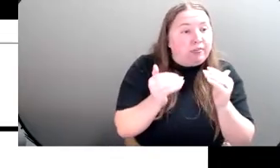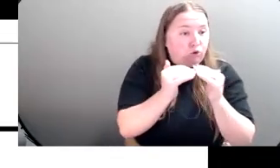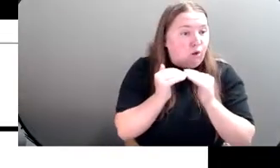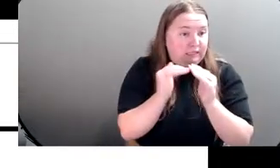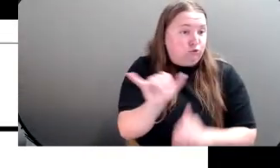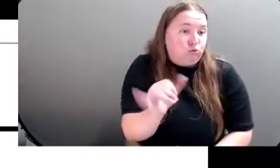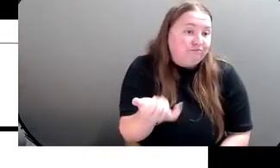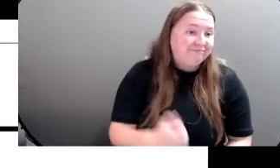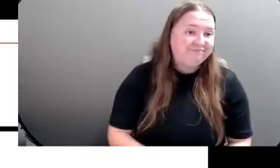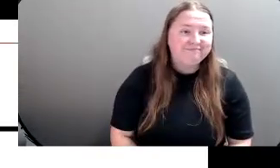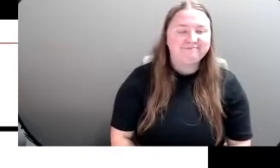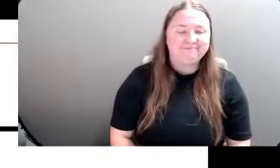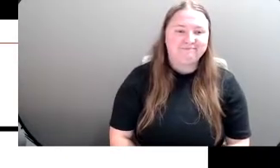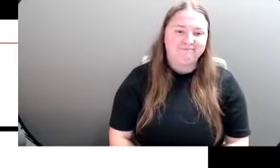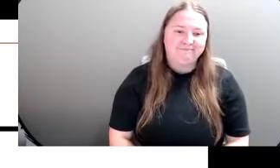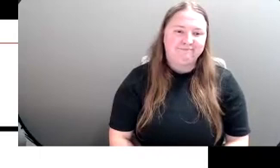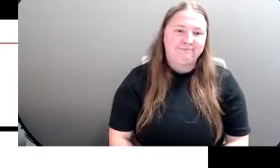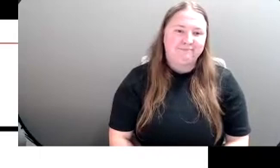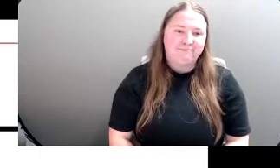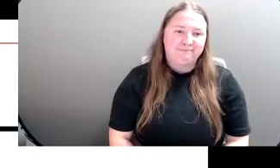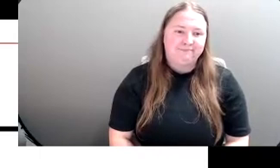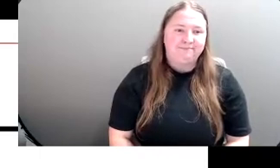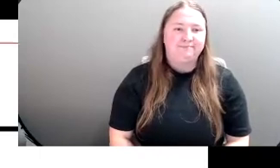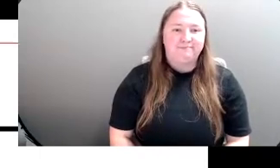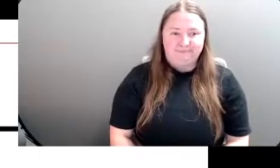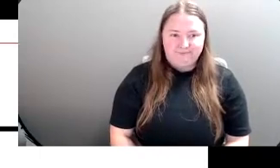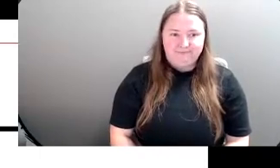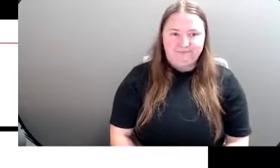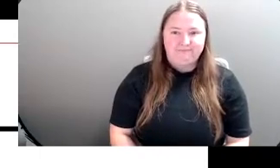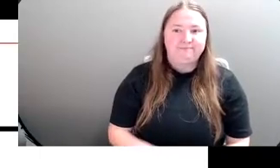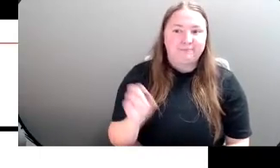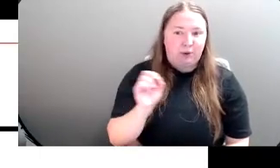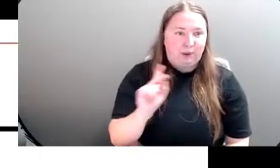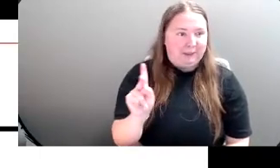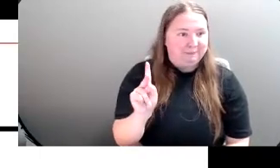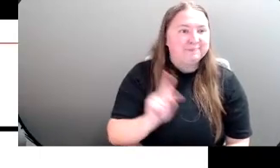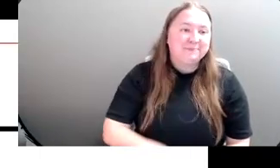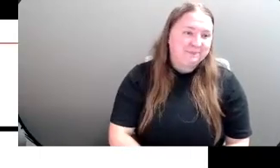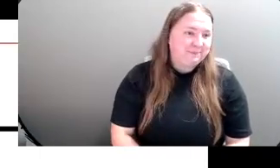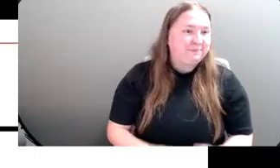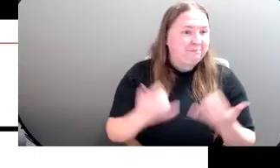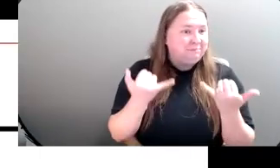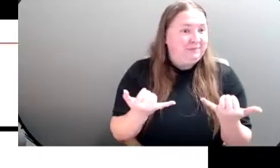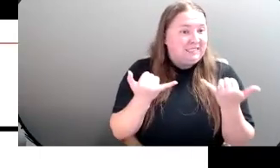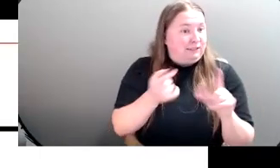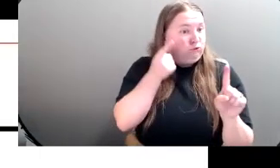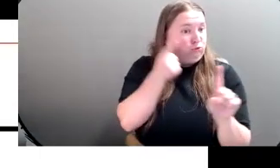Okay. So what we have for today, what our goal is today